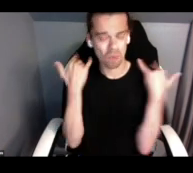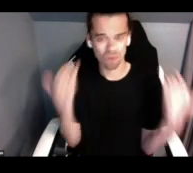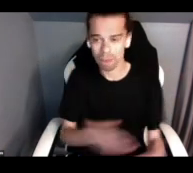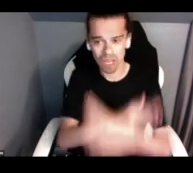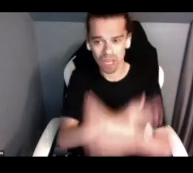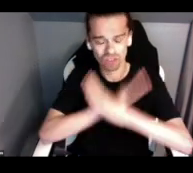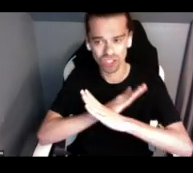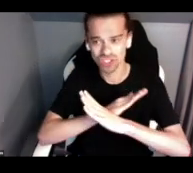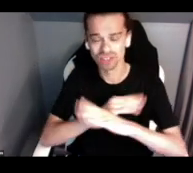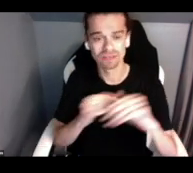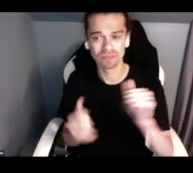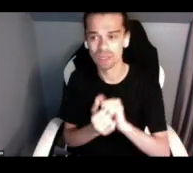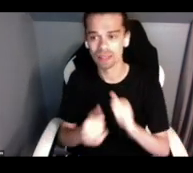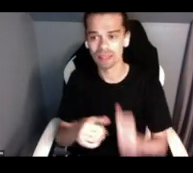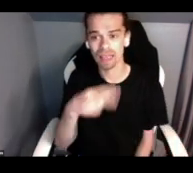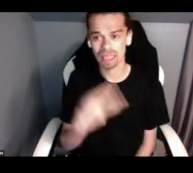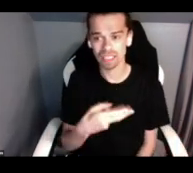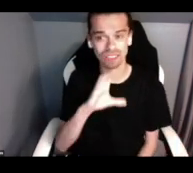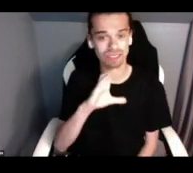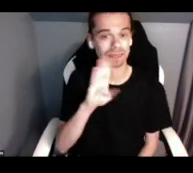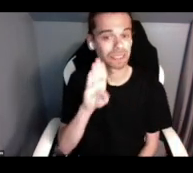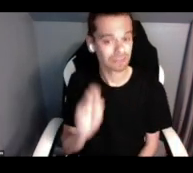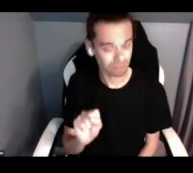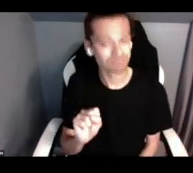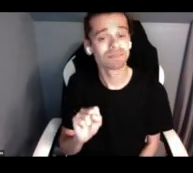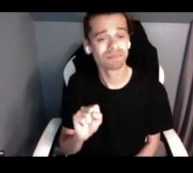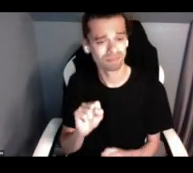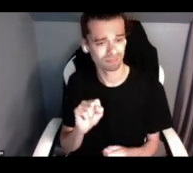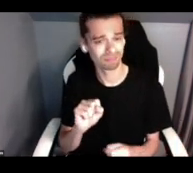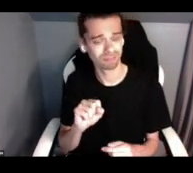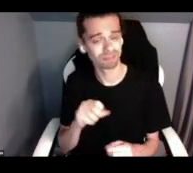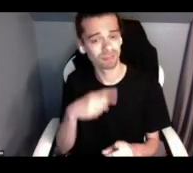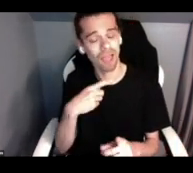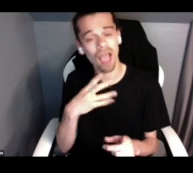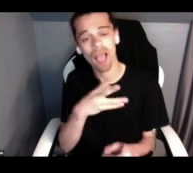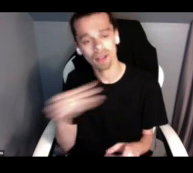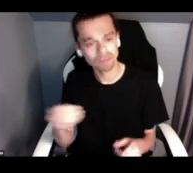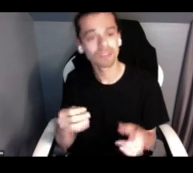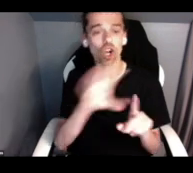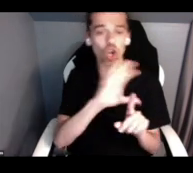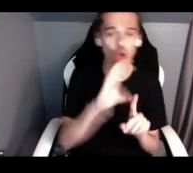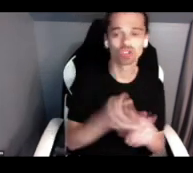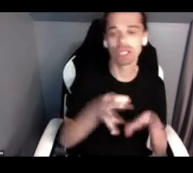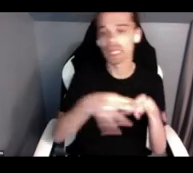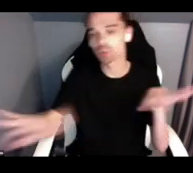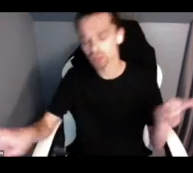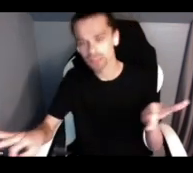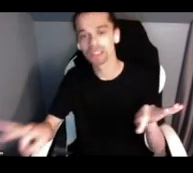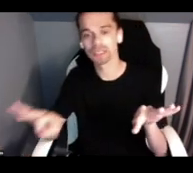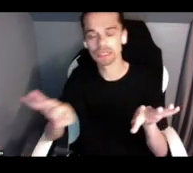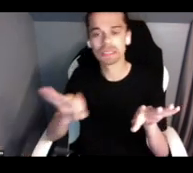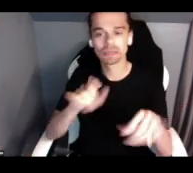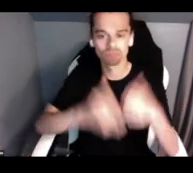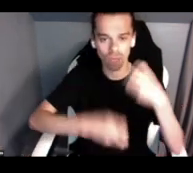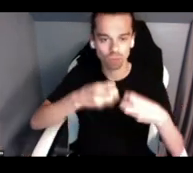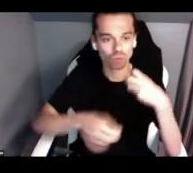and culturally and linguistically appropriate services. Disabled people of color with